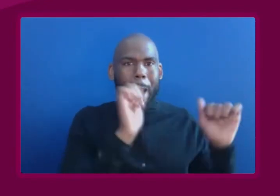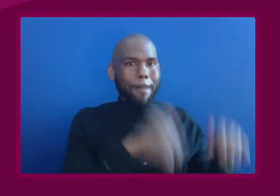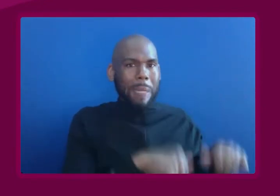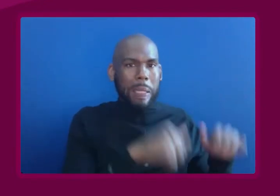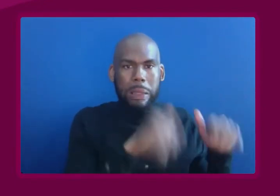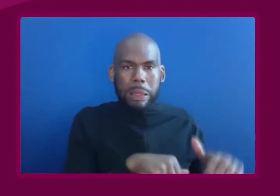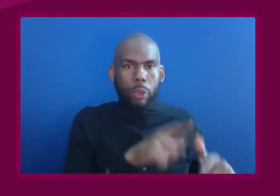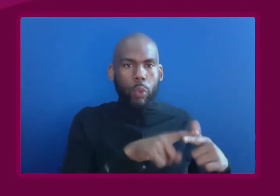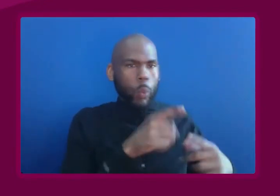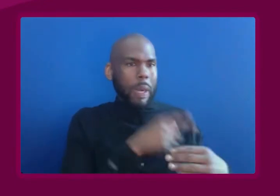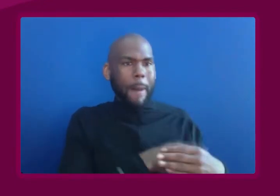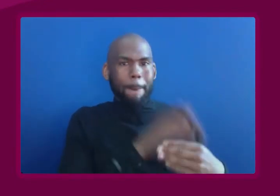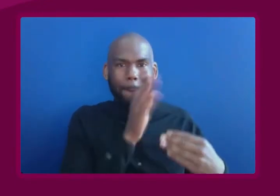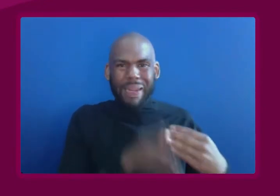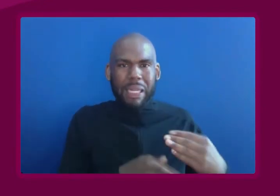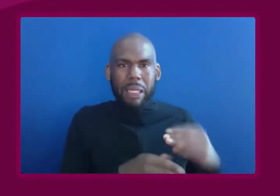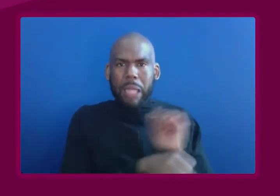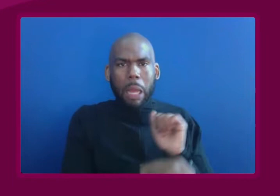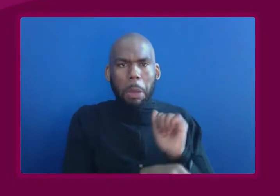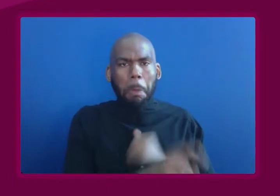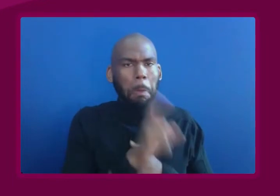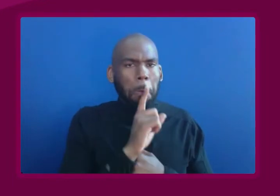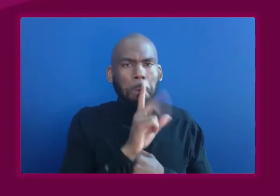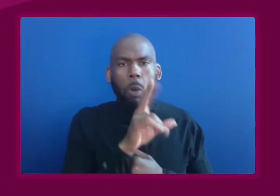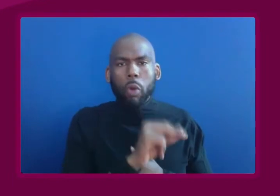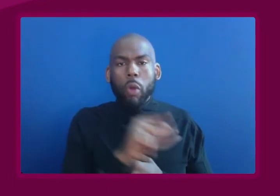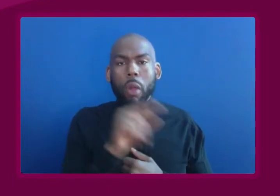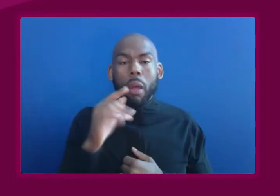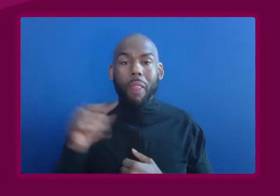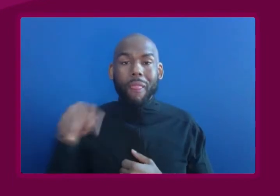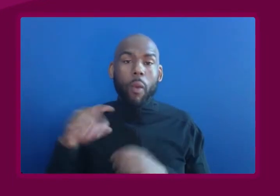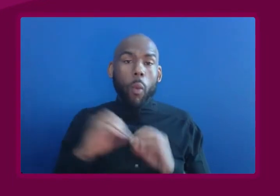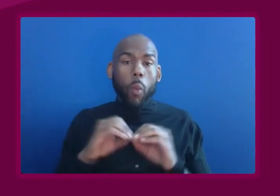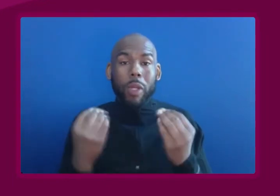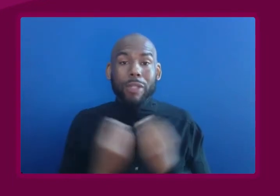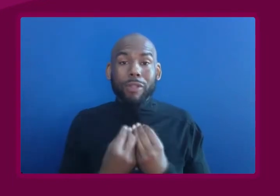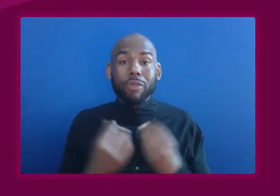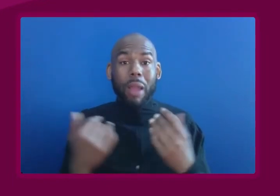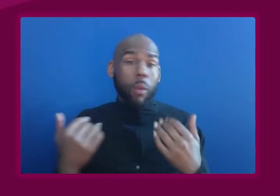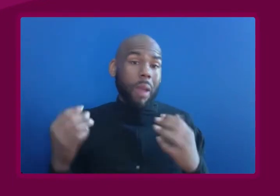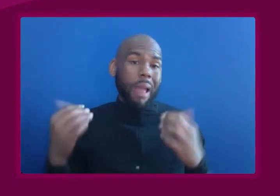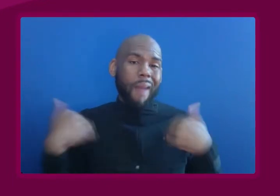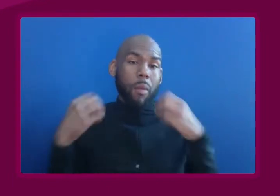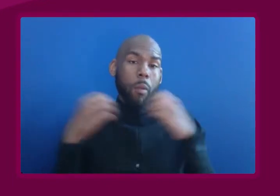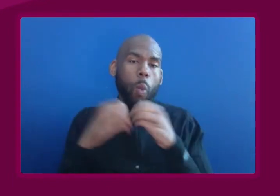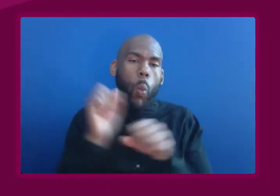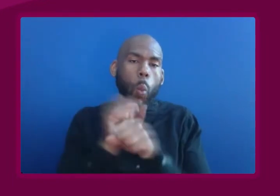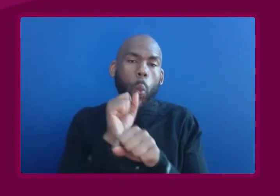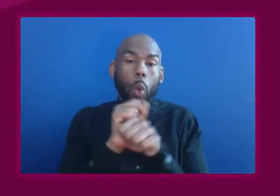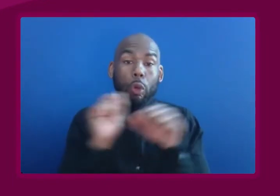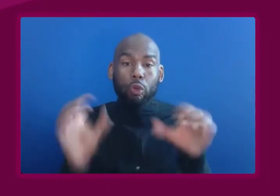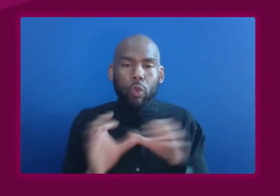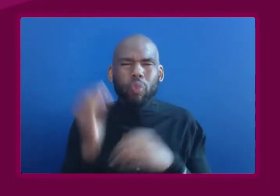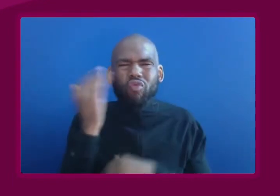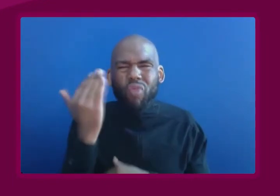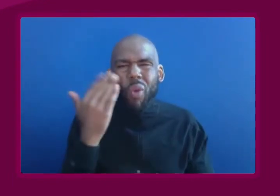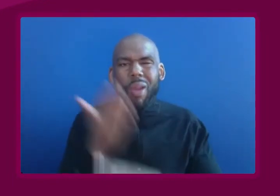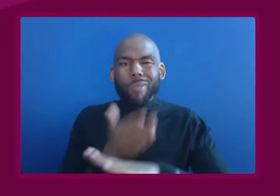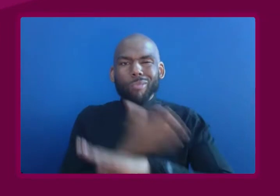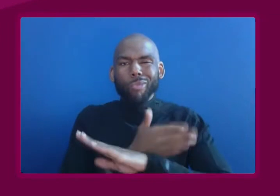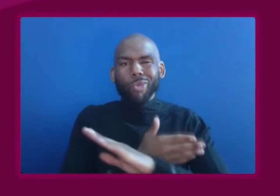task, and that the organization had some work to do in terms of improving digital accessibility.